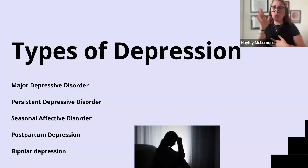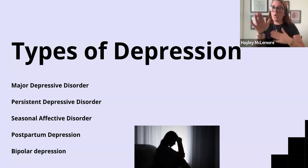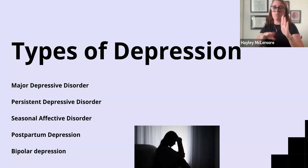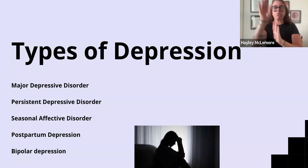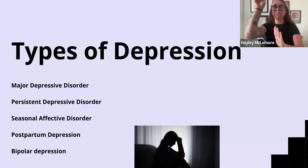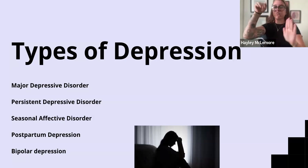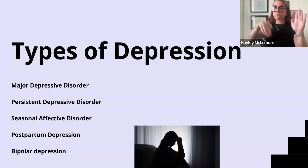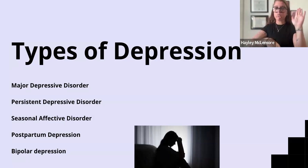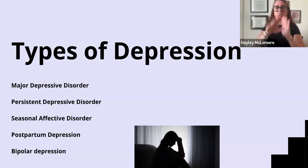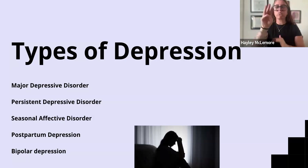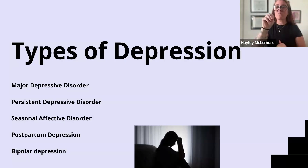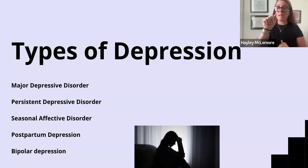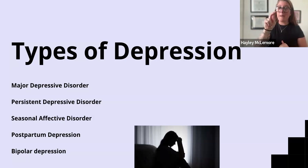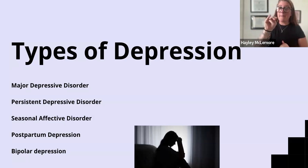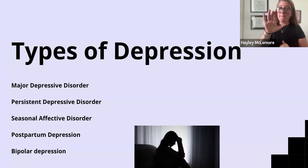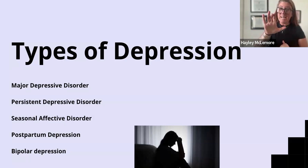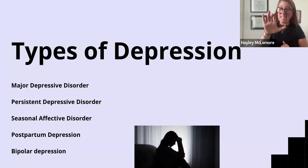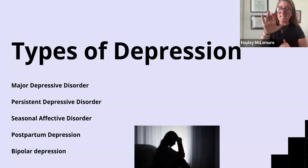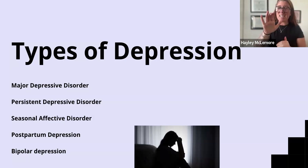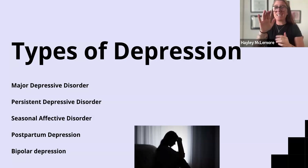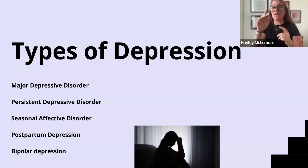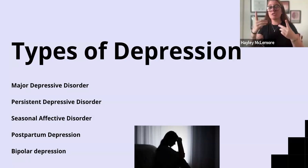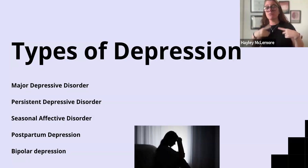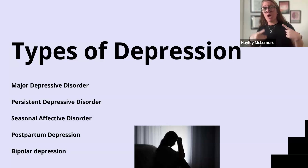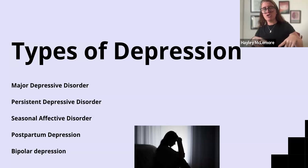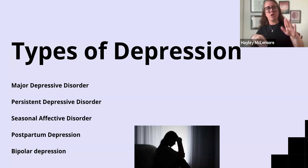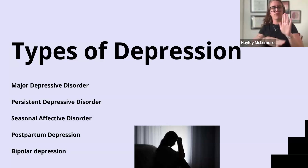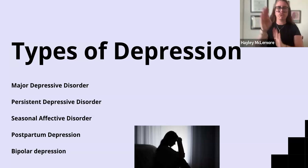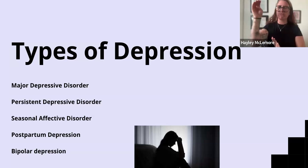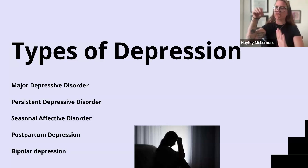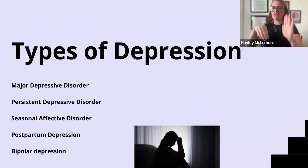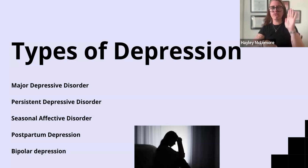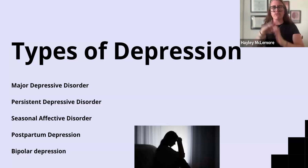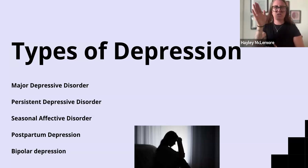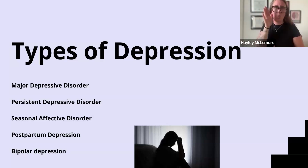So and that's also when moods can really vary. You can-- you can be manic